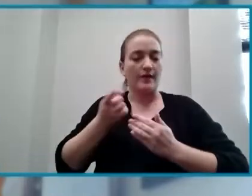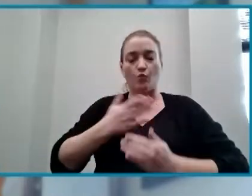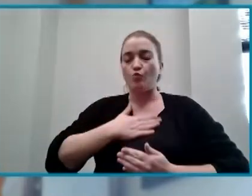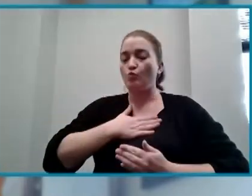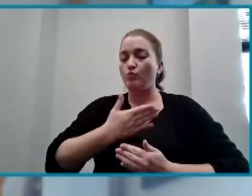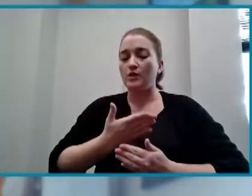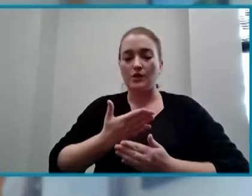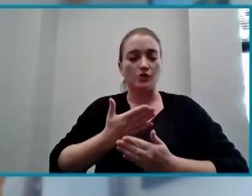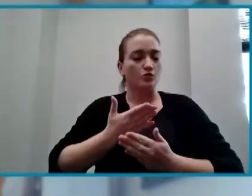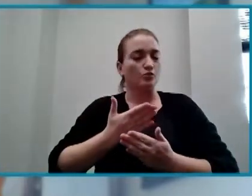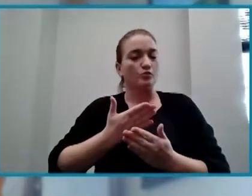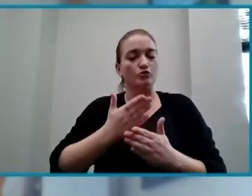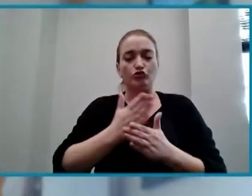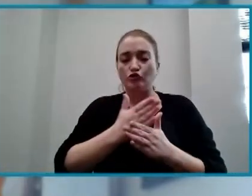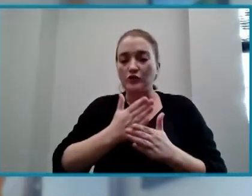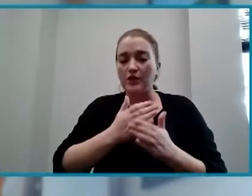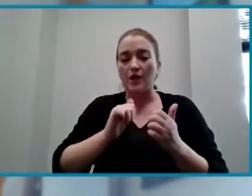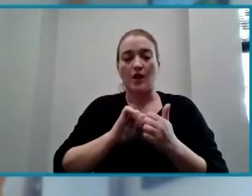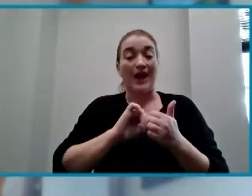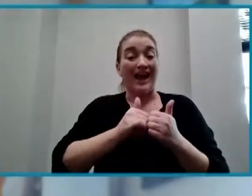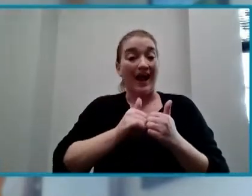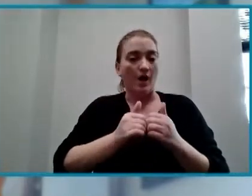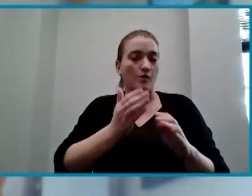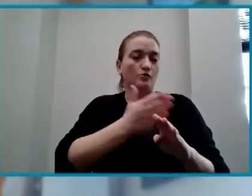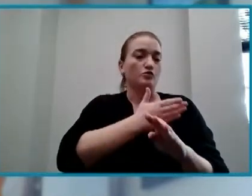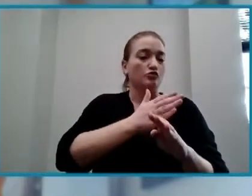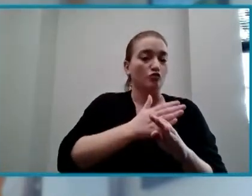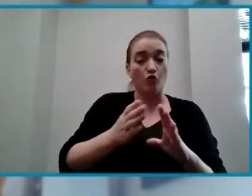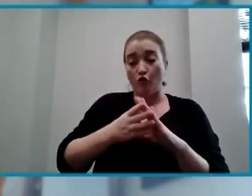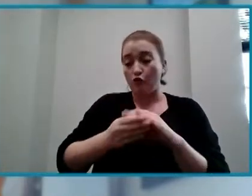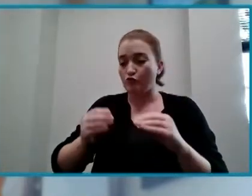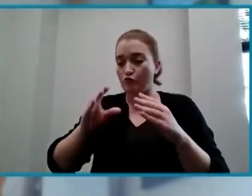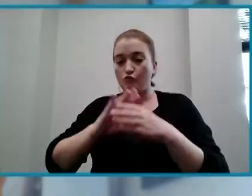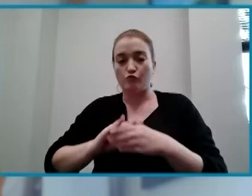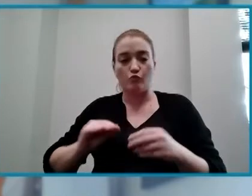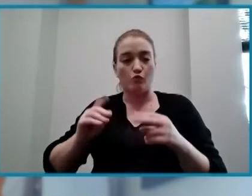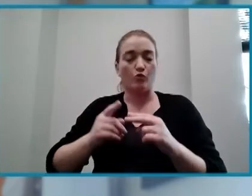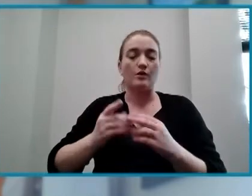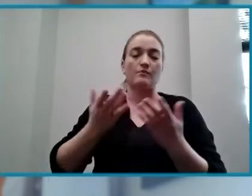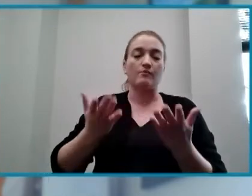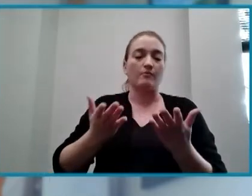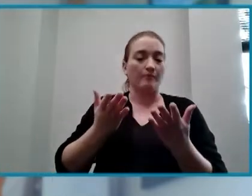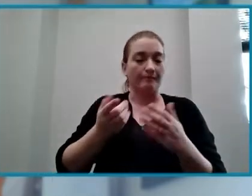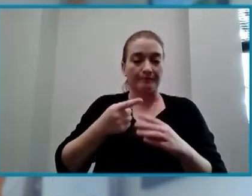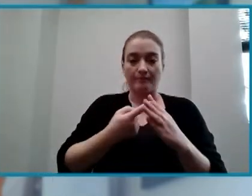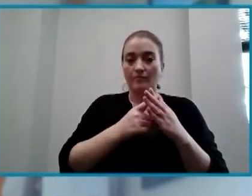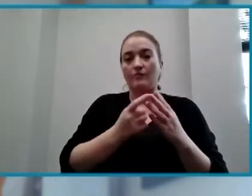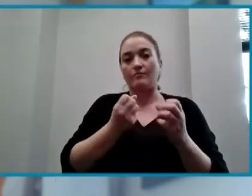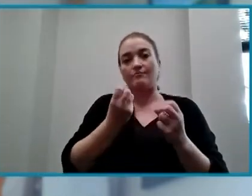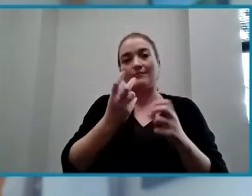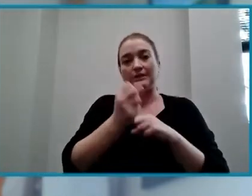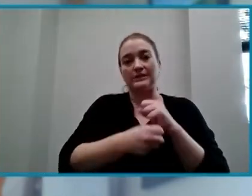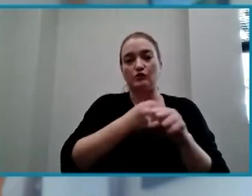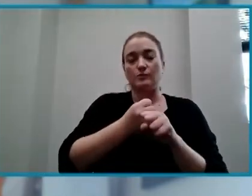and so we've done a lot of work over the years, since getting involved. And one special connection that we were able to establish,